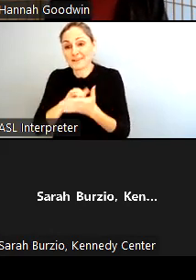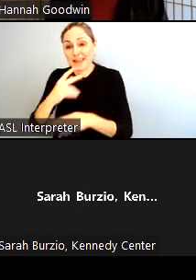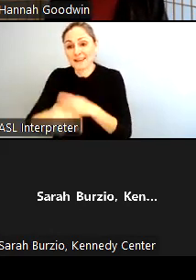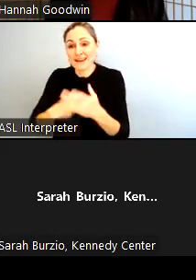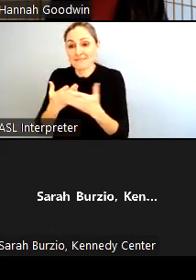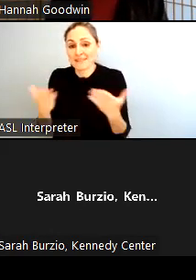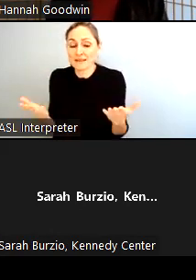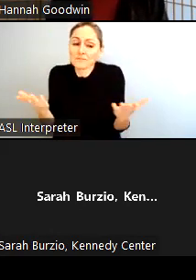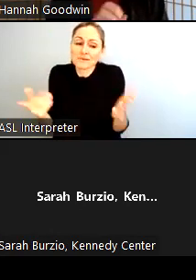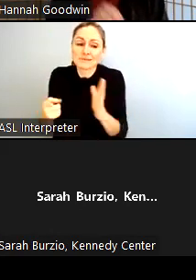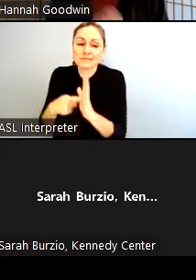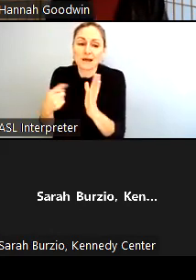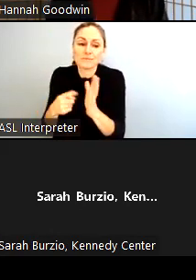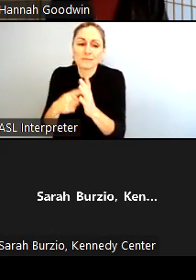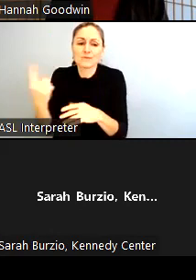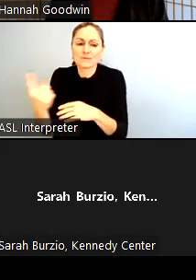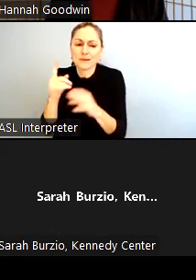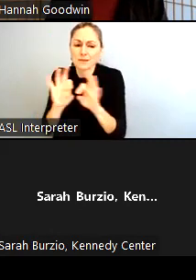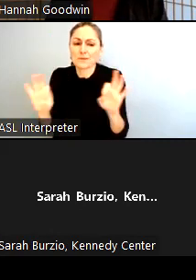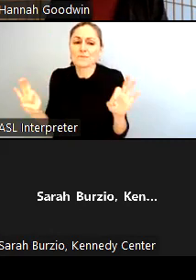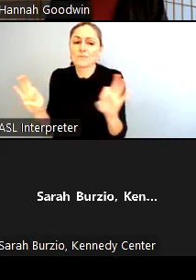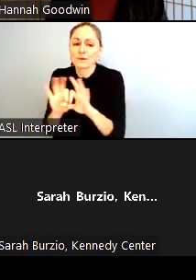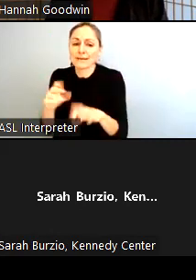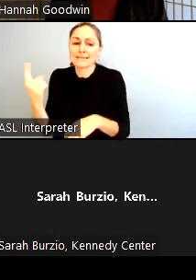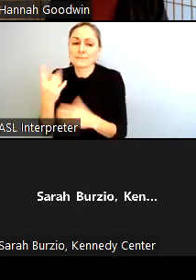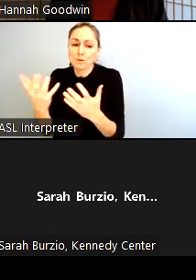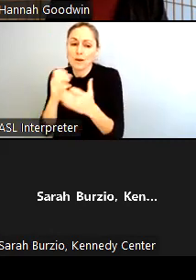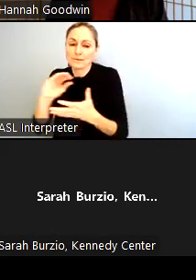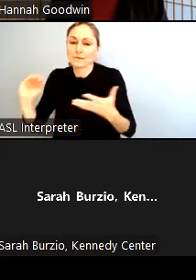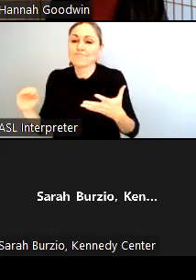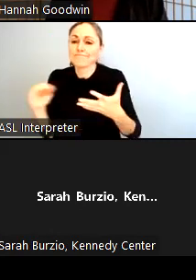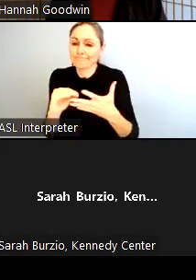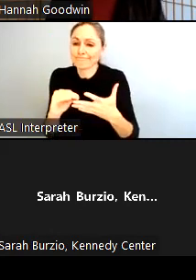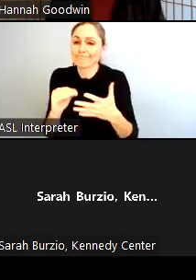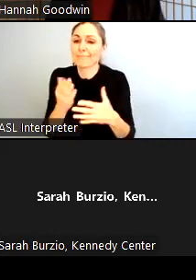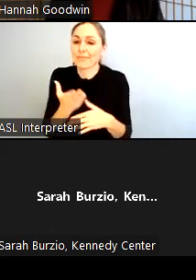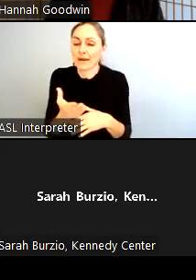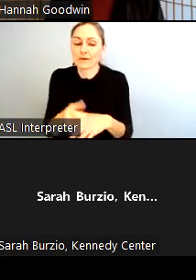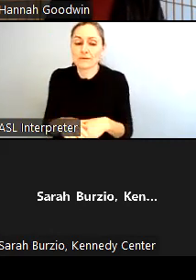But sometimes, there is something important that someone wants to insert there. The session outline.